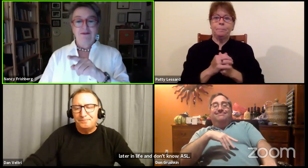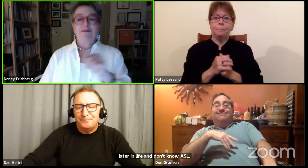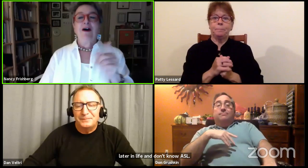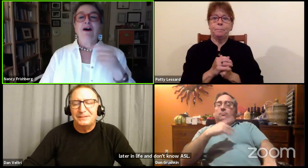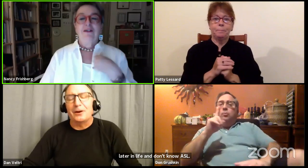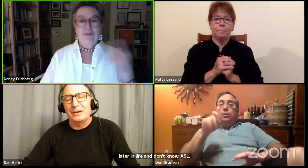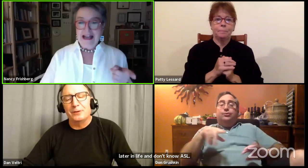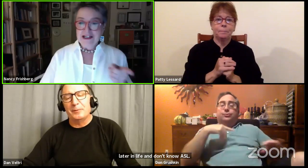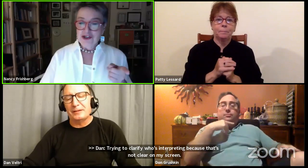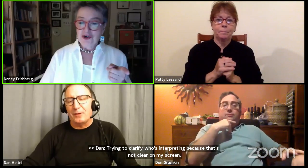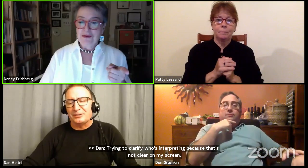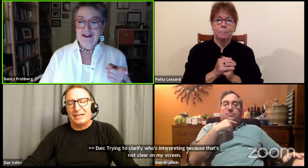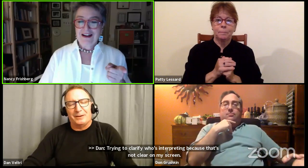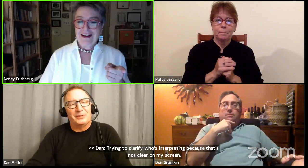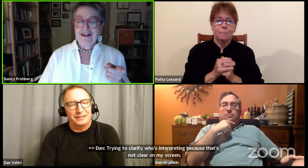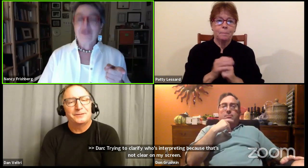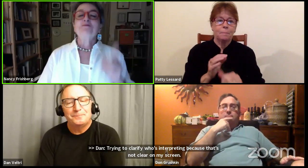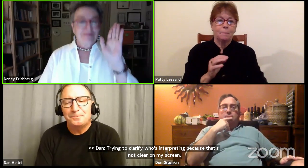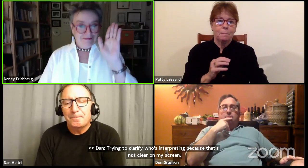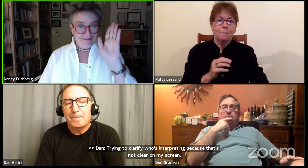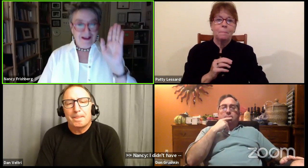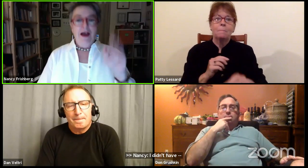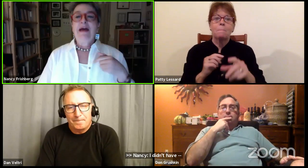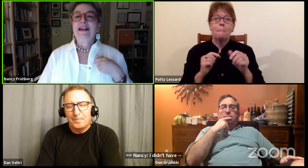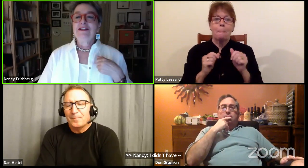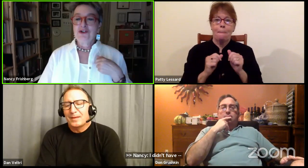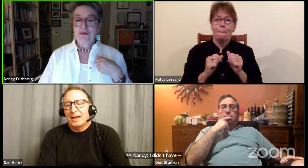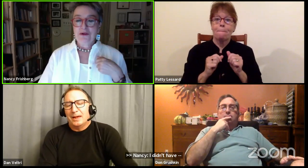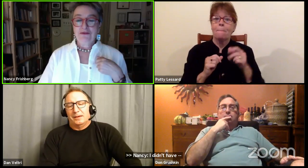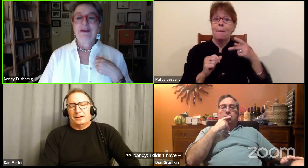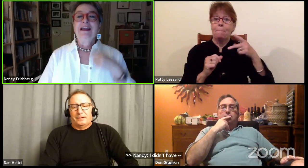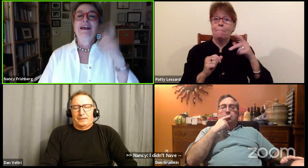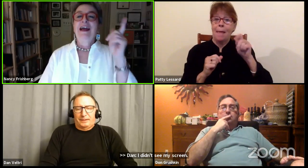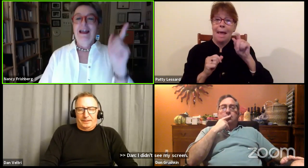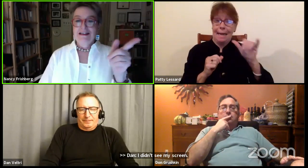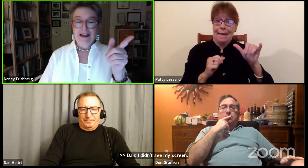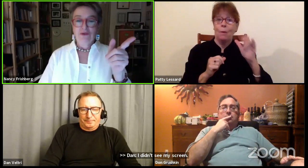≫ Dan: Trying to clarify who's interpreting because that's not clear on my screen. ≫ Nancy: I didn't have --